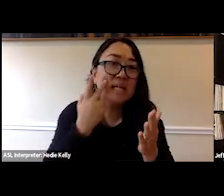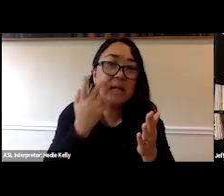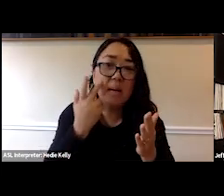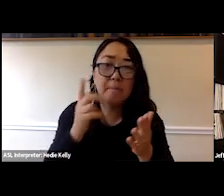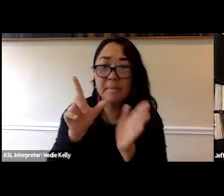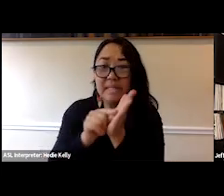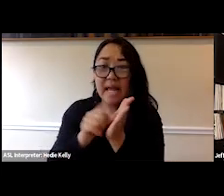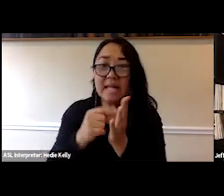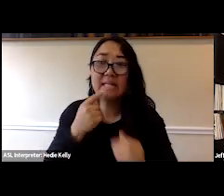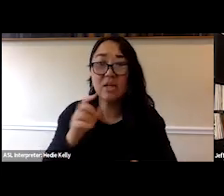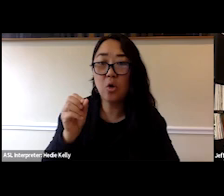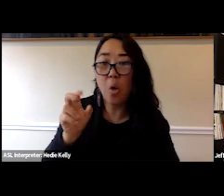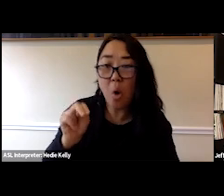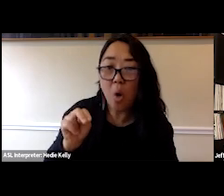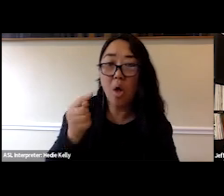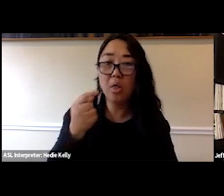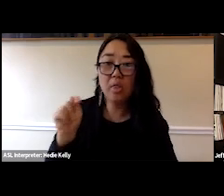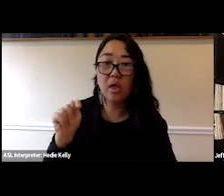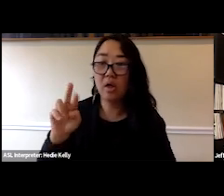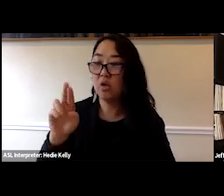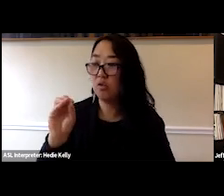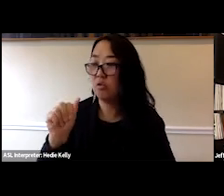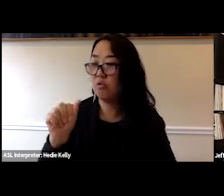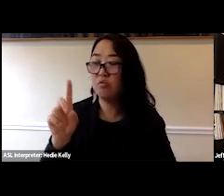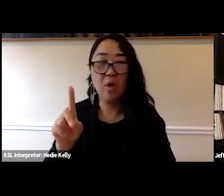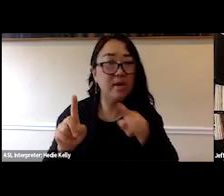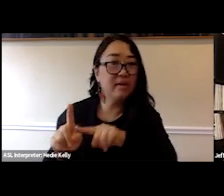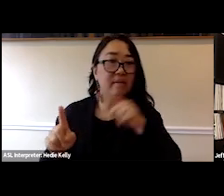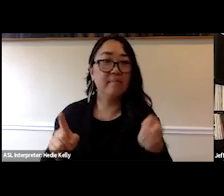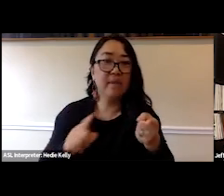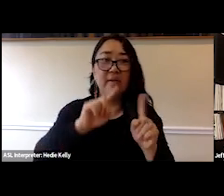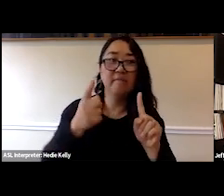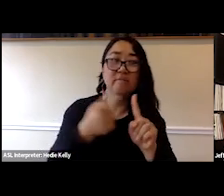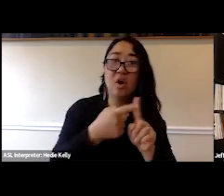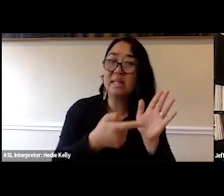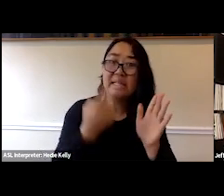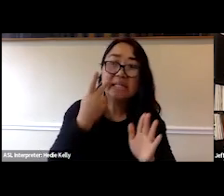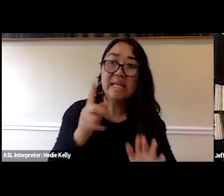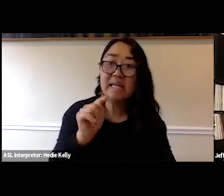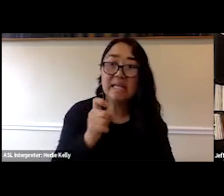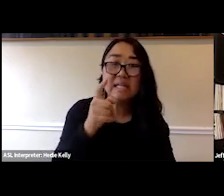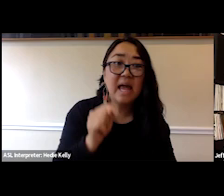And the first example, which is the don't, has the text being more transparent, where you can see the image behind it,